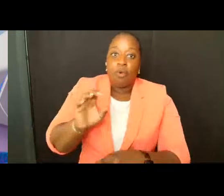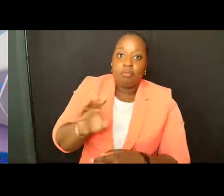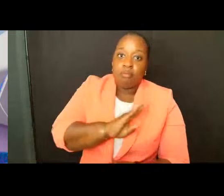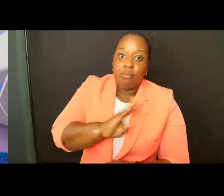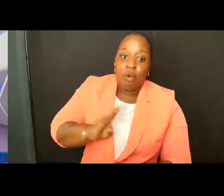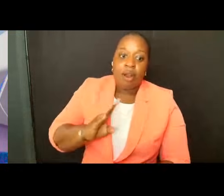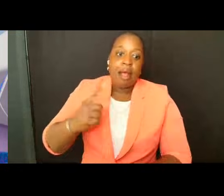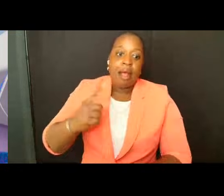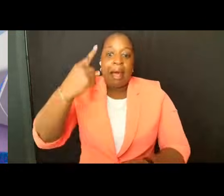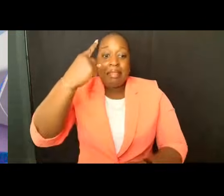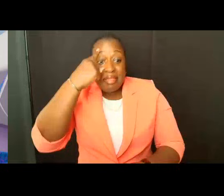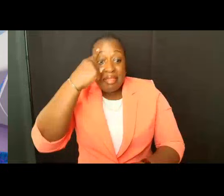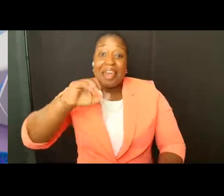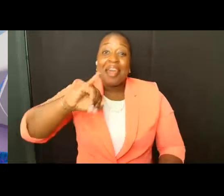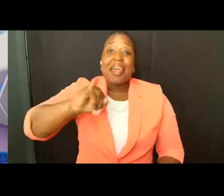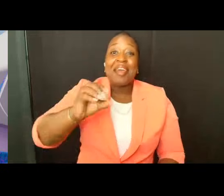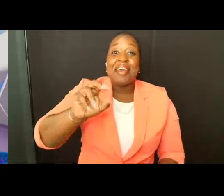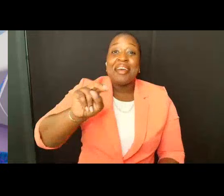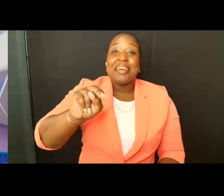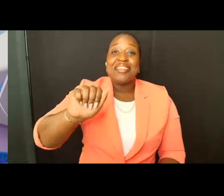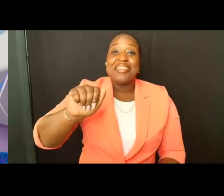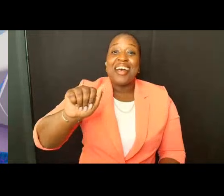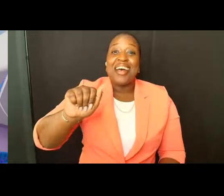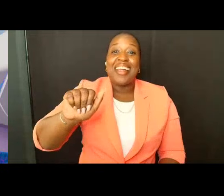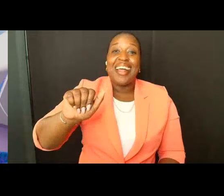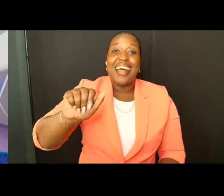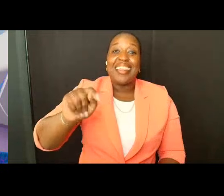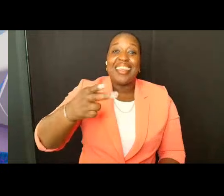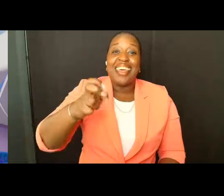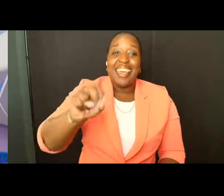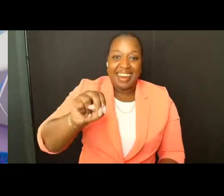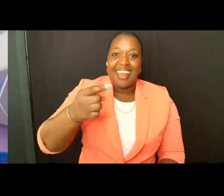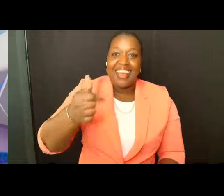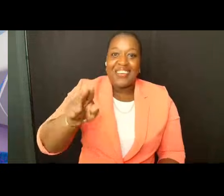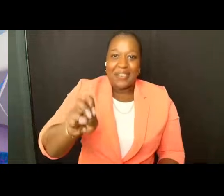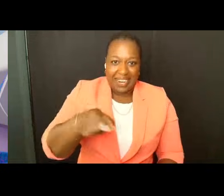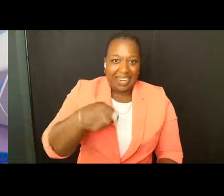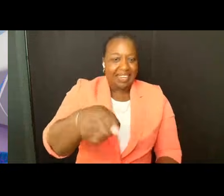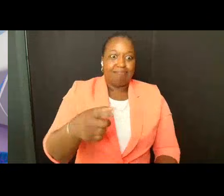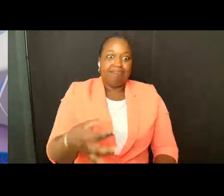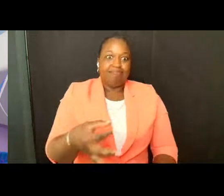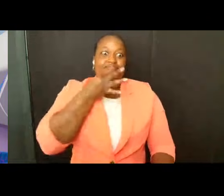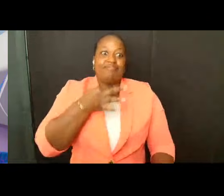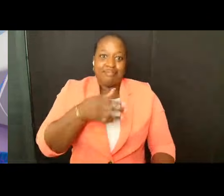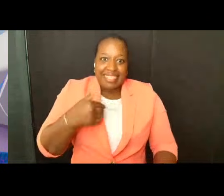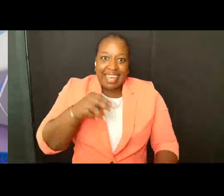source of information, he in his National Institutes of Health website. A wonderful source